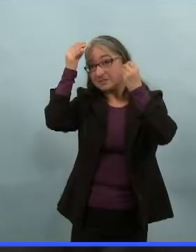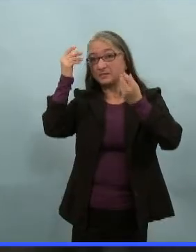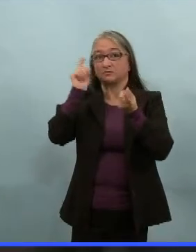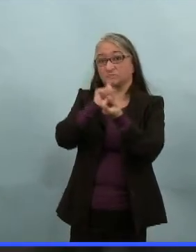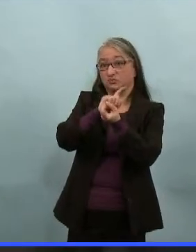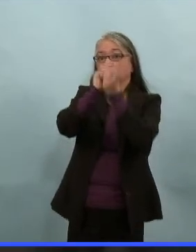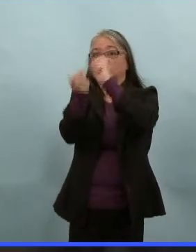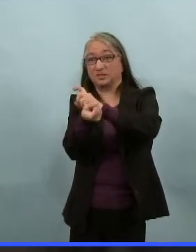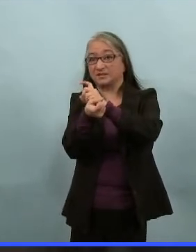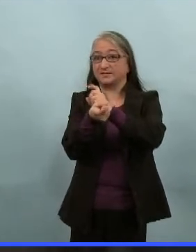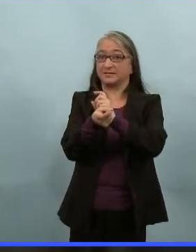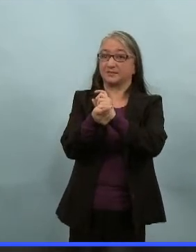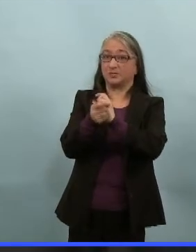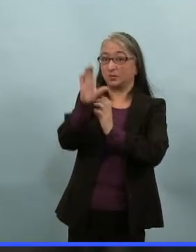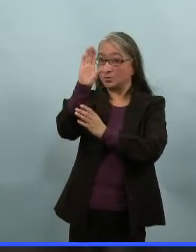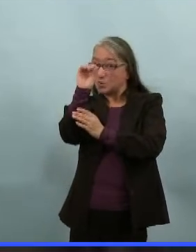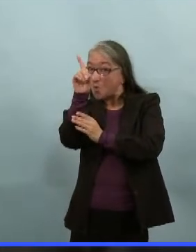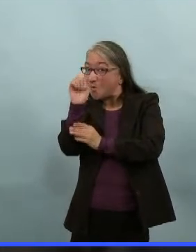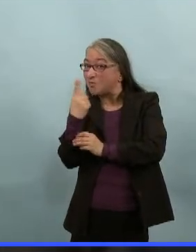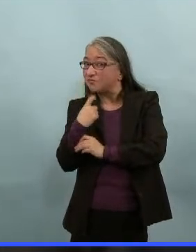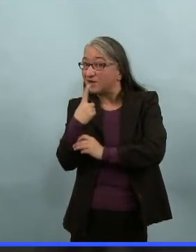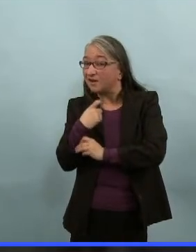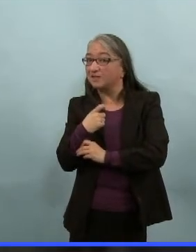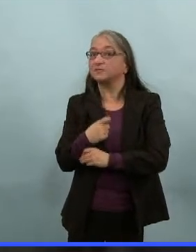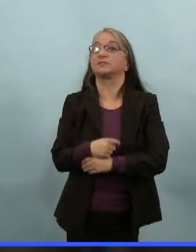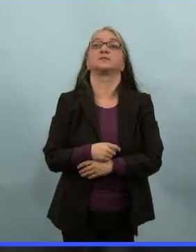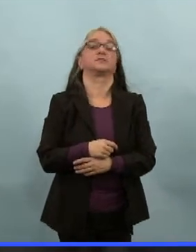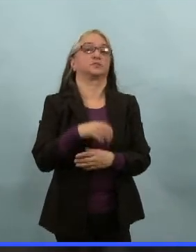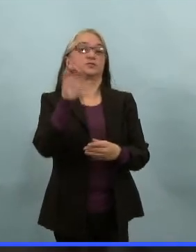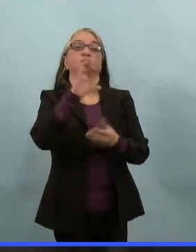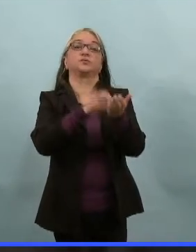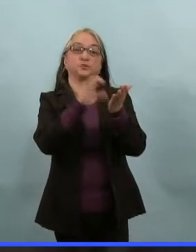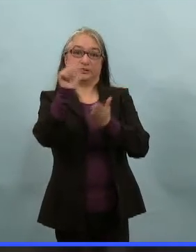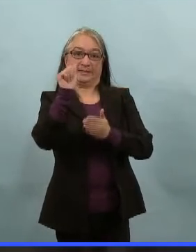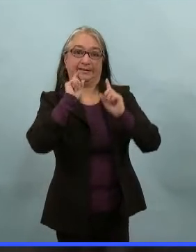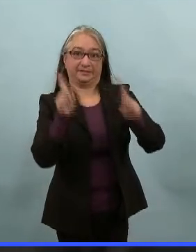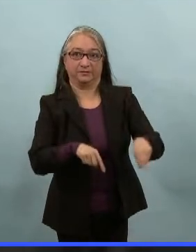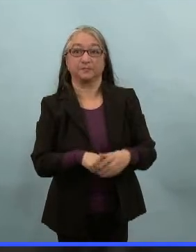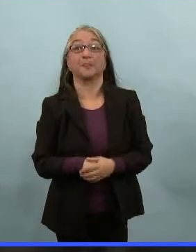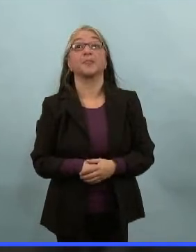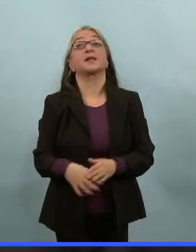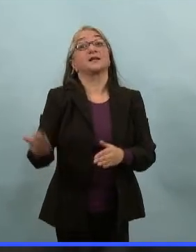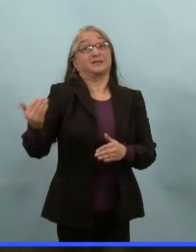orders right now expiring january 11th at 1201 historically what we've done is we have provided